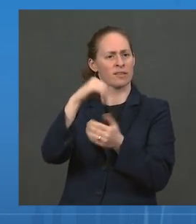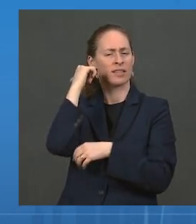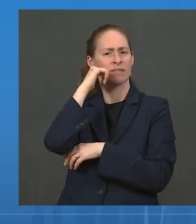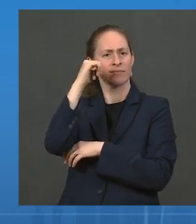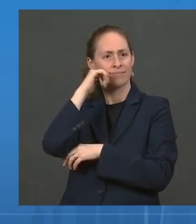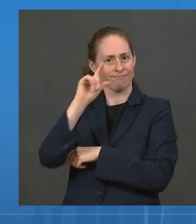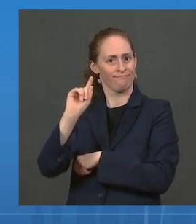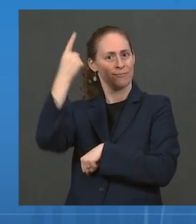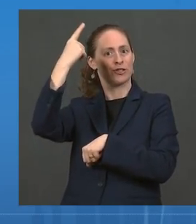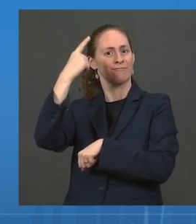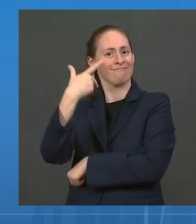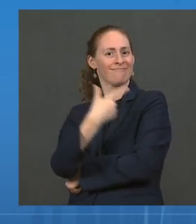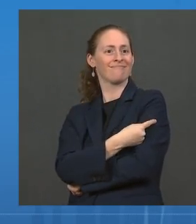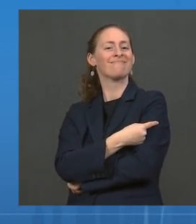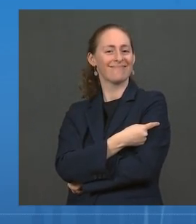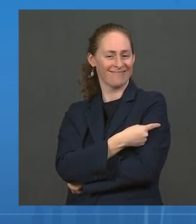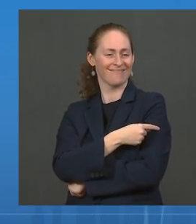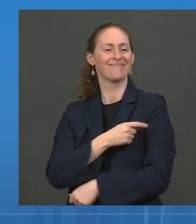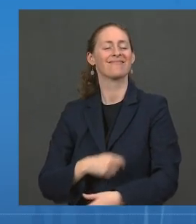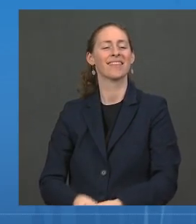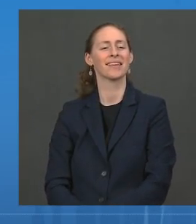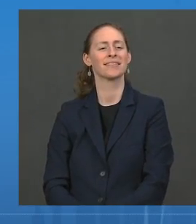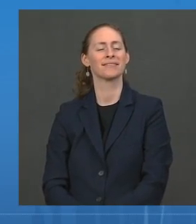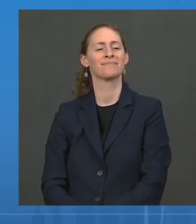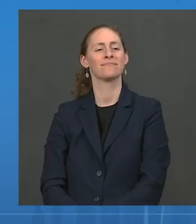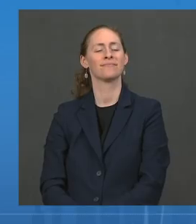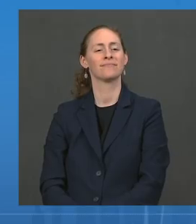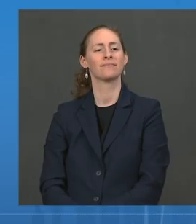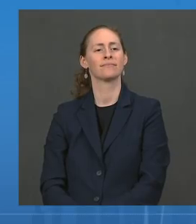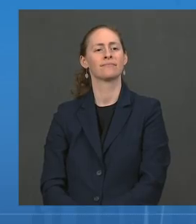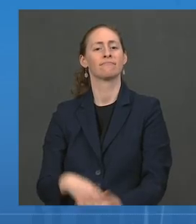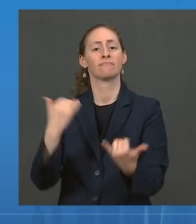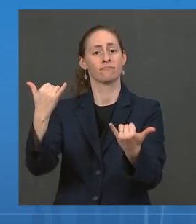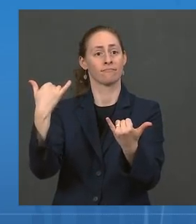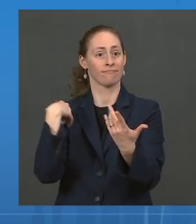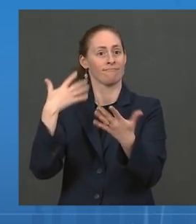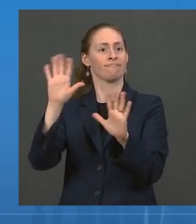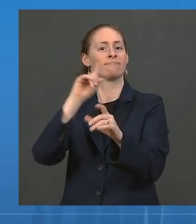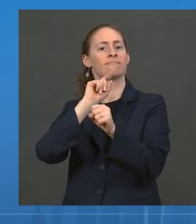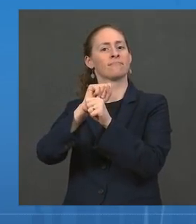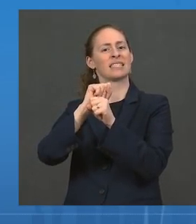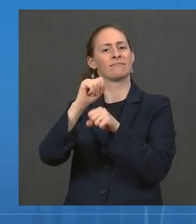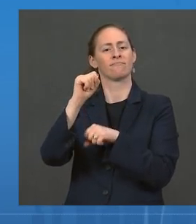And today, we reached the milestone of 80 percent of Americans 12 and older with at least one shot.